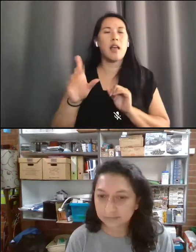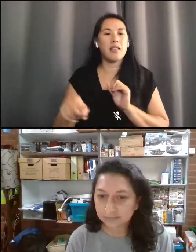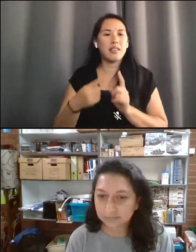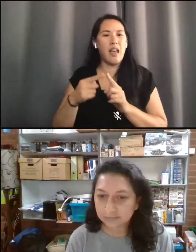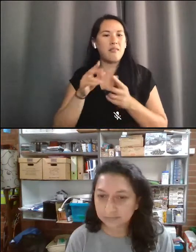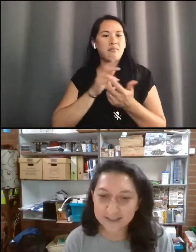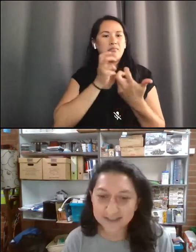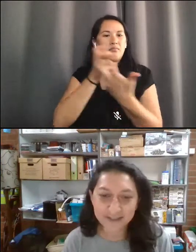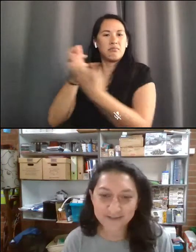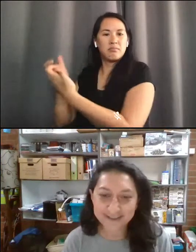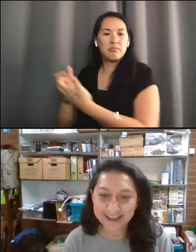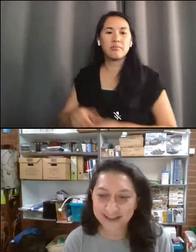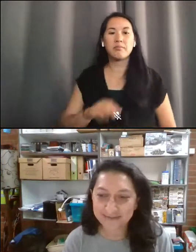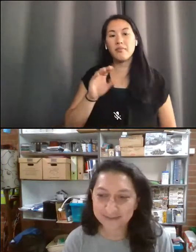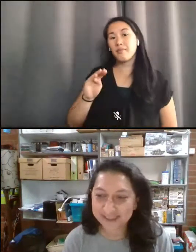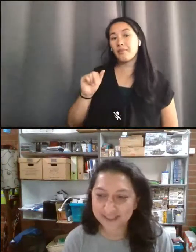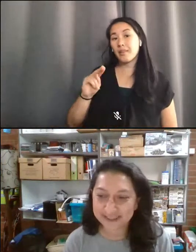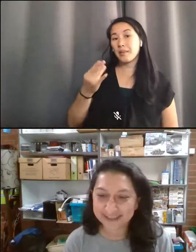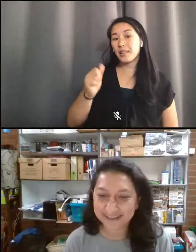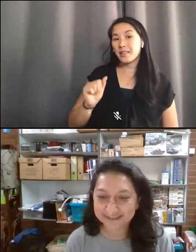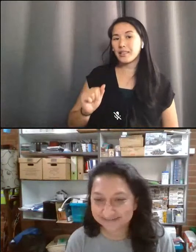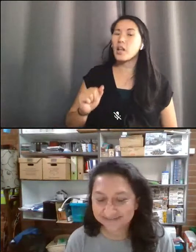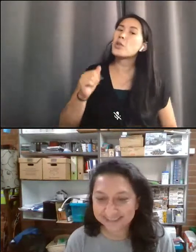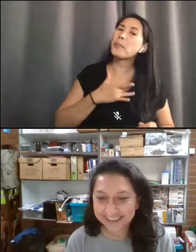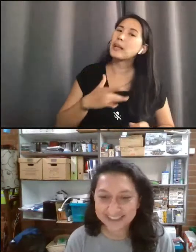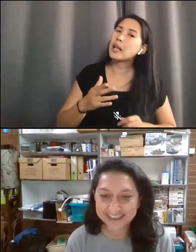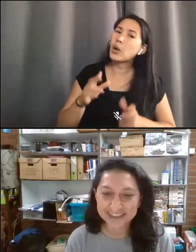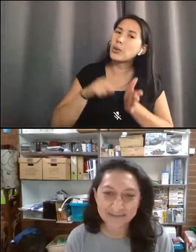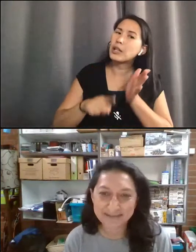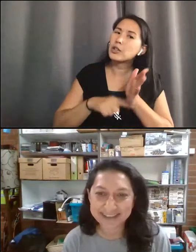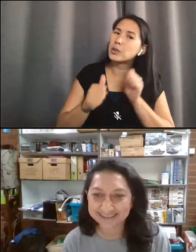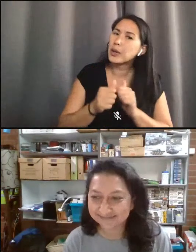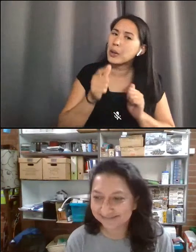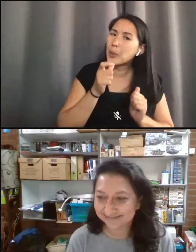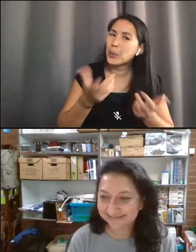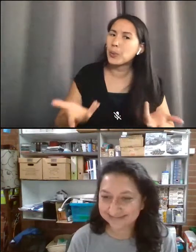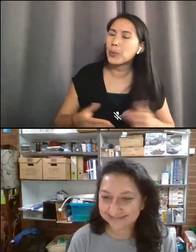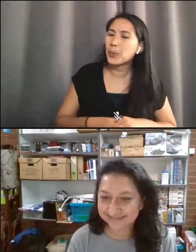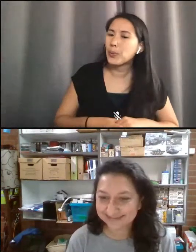and who are the users that you research with can you tell us a little bit about that so matt may